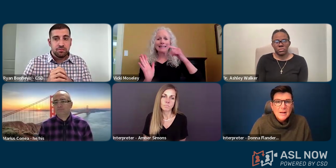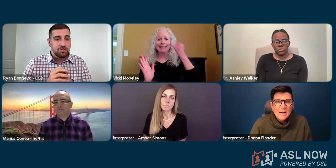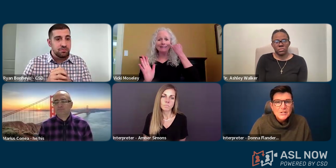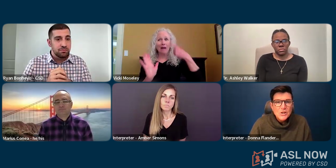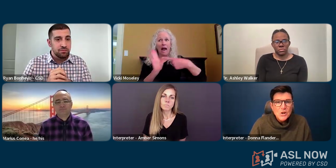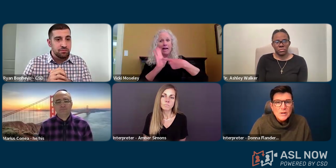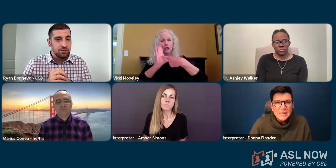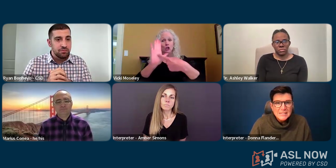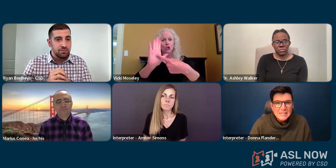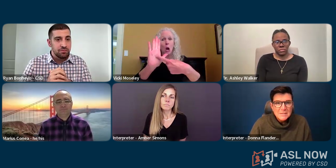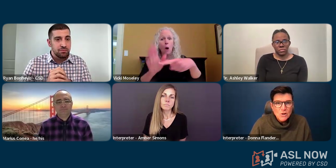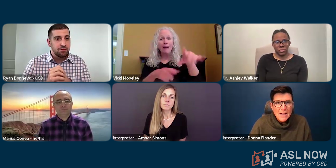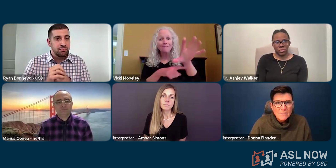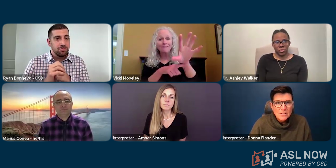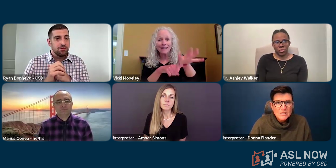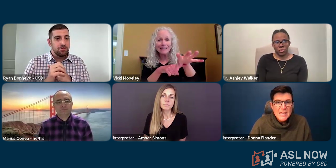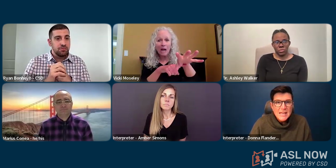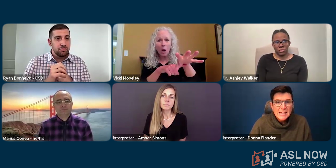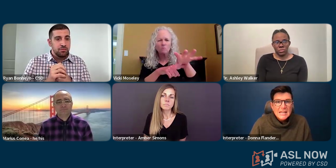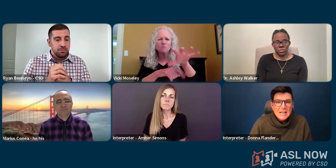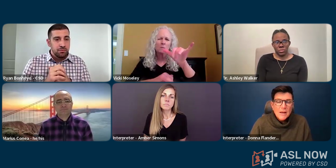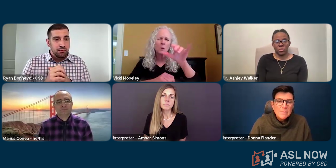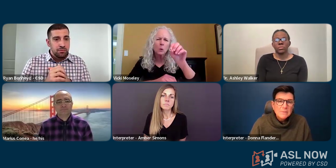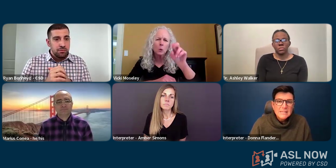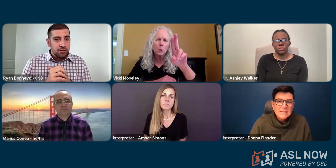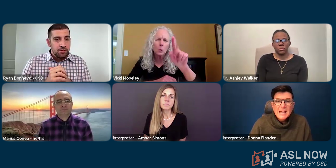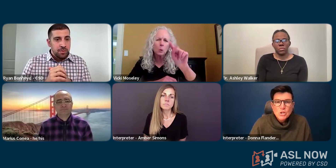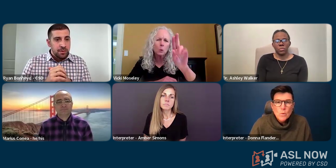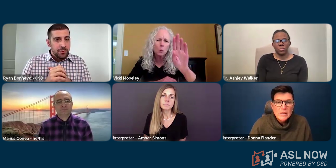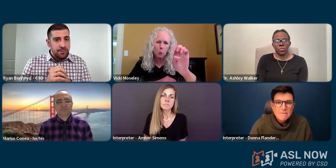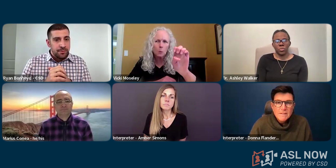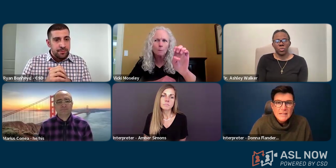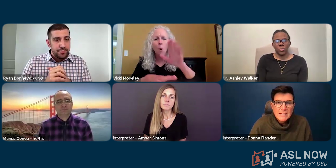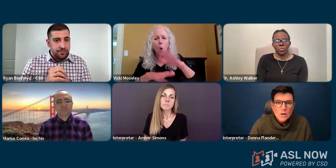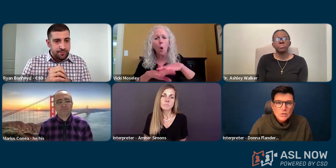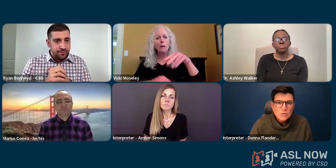But I noticed in my travels that if I'm let's say I'm showing a video